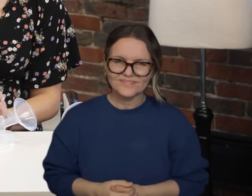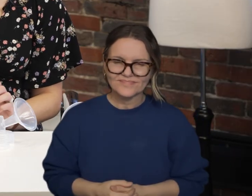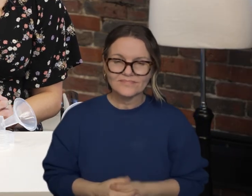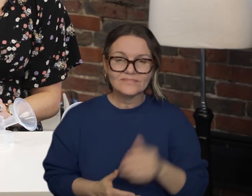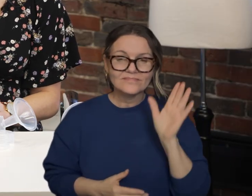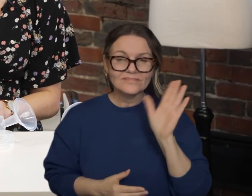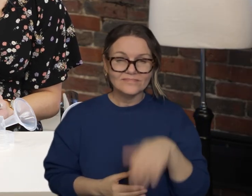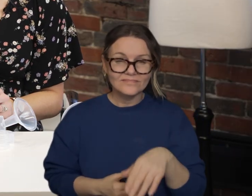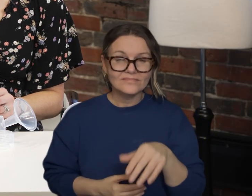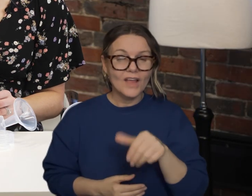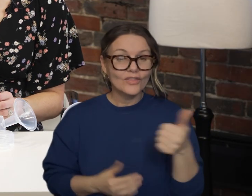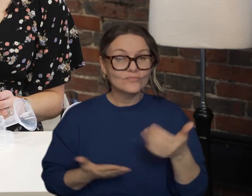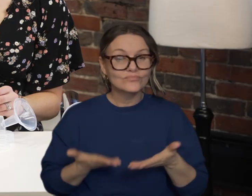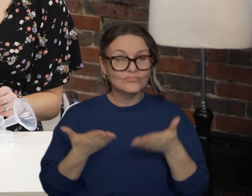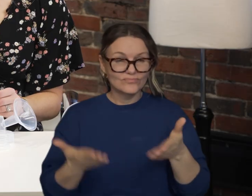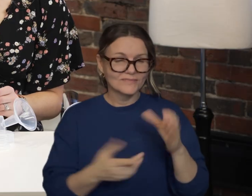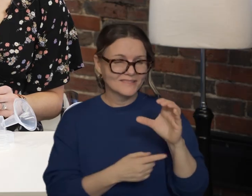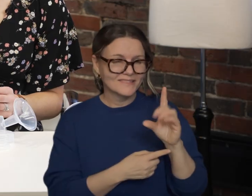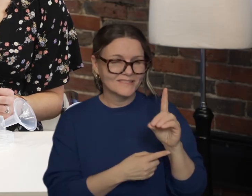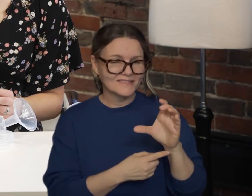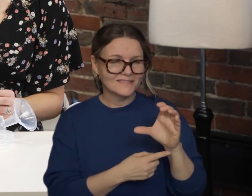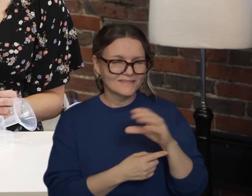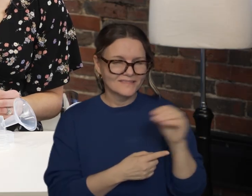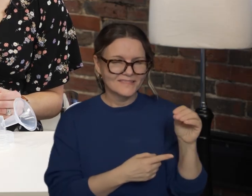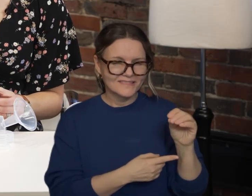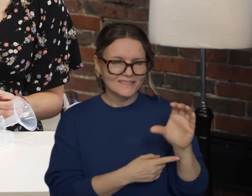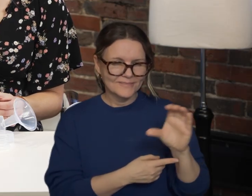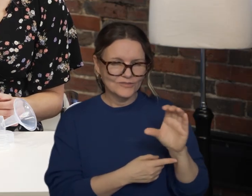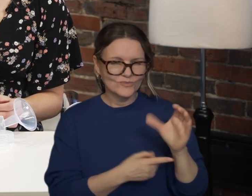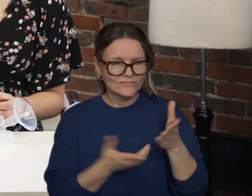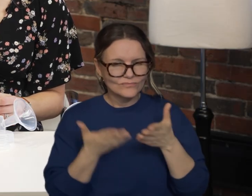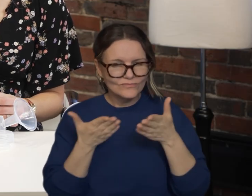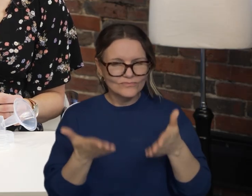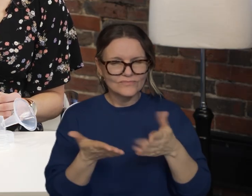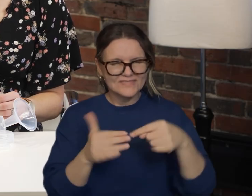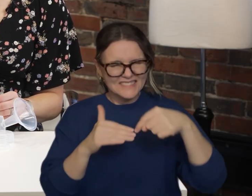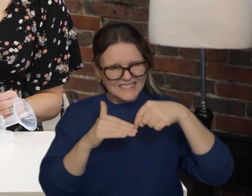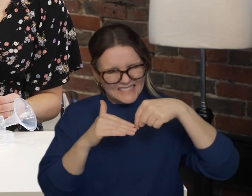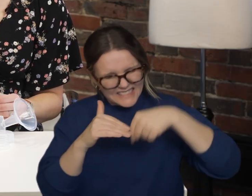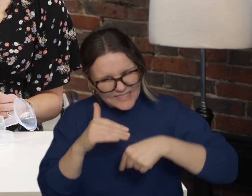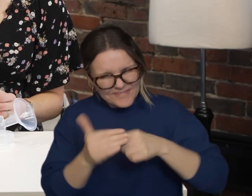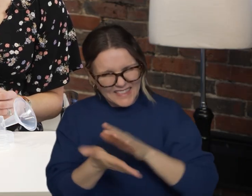the other thing that they recommend CDC and Cimilre are to sanitize your pump parts at